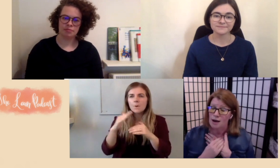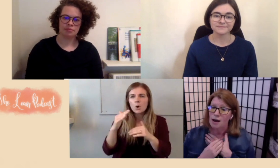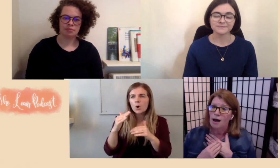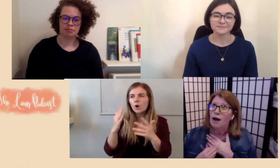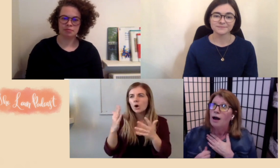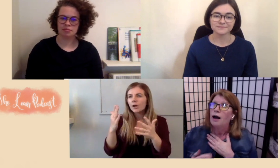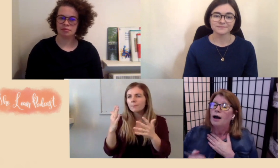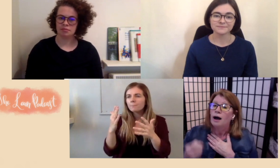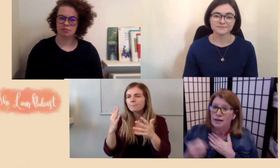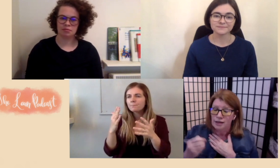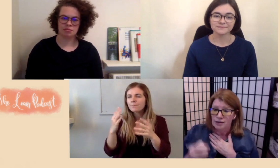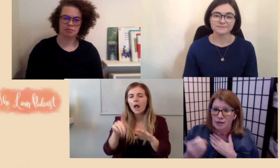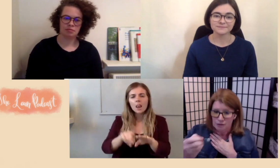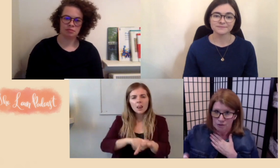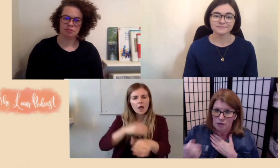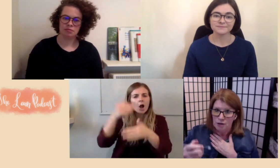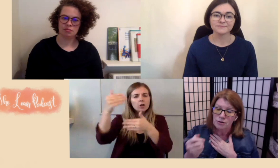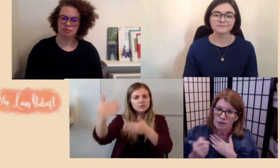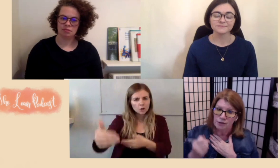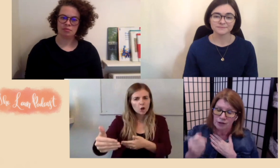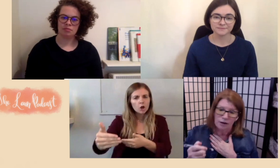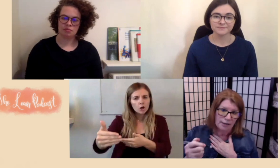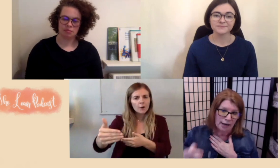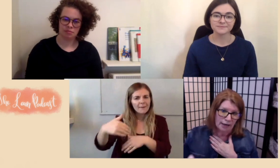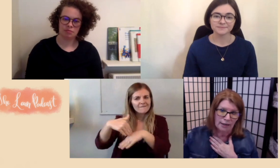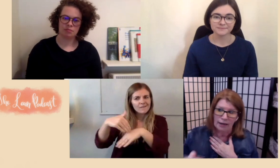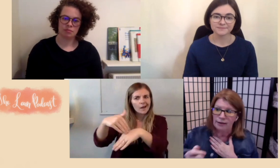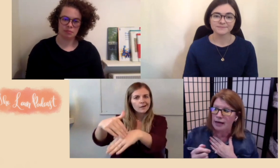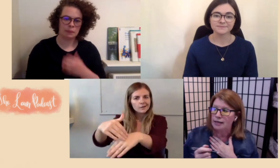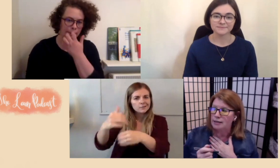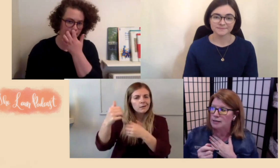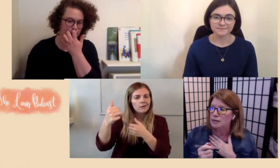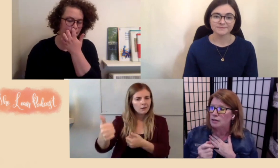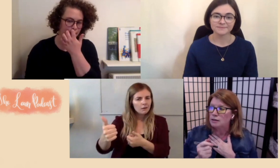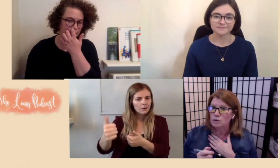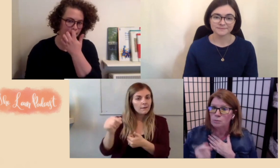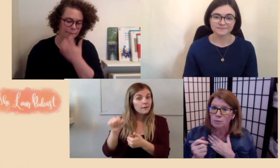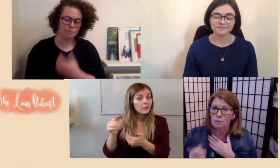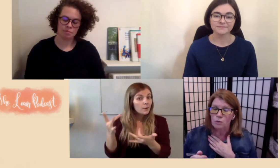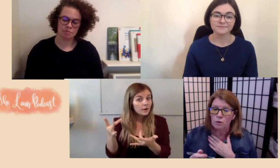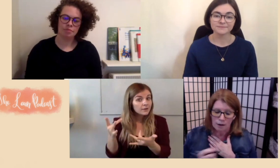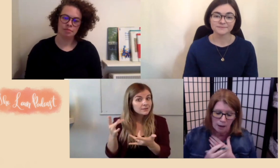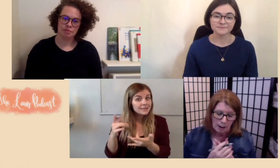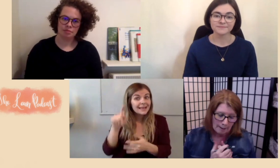And that is thinking about the way that you think. Taking a look at your thoughts,